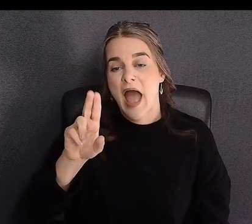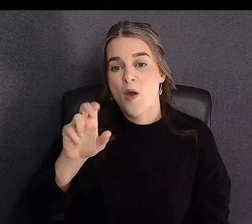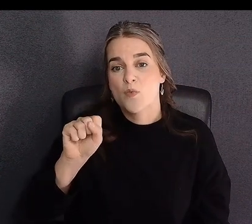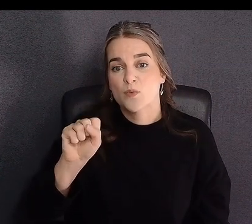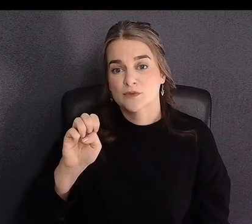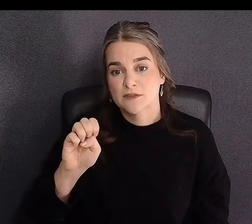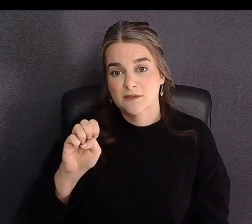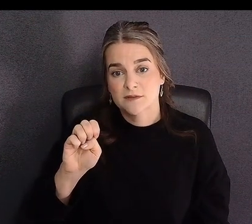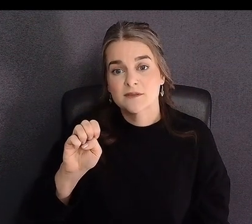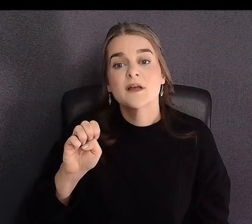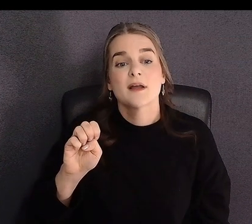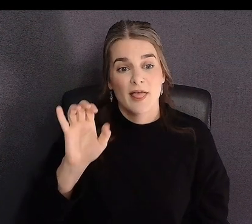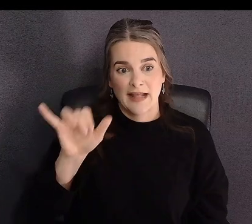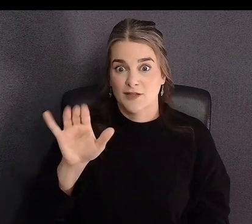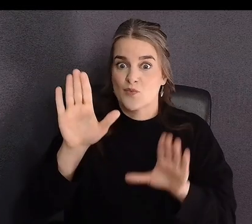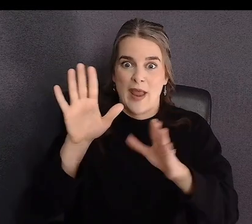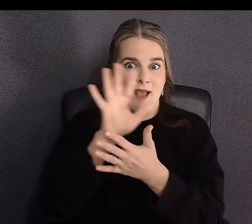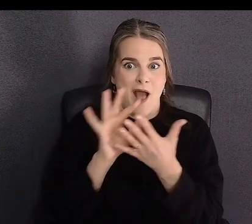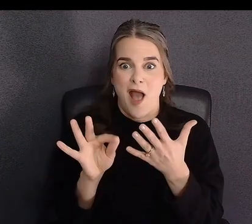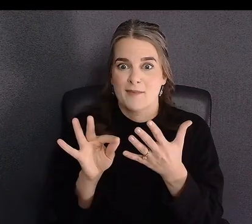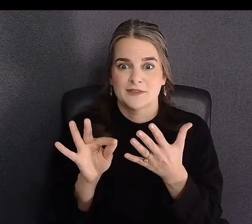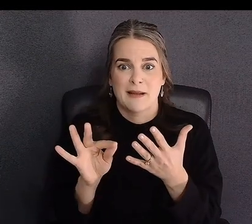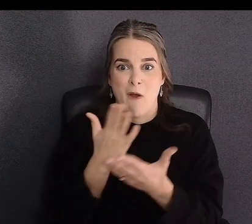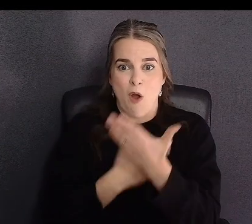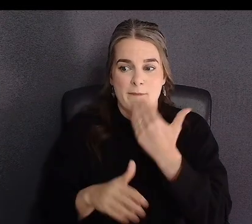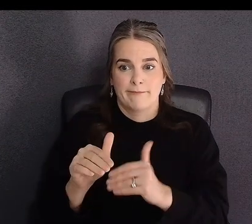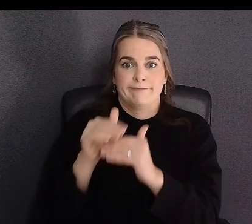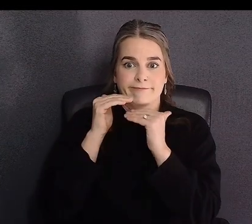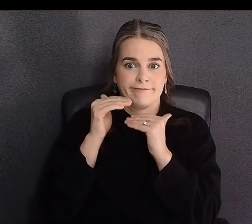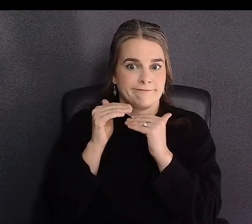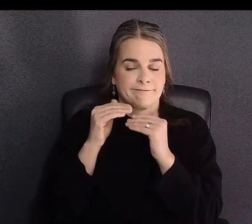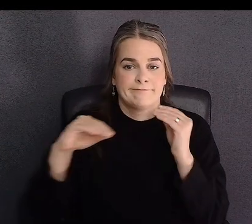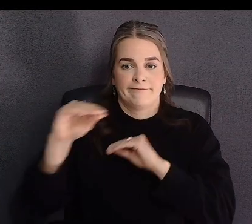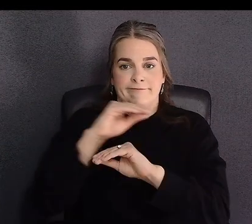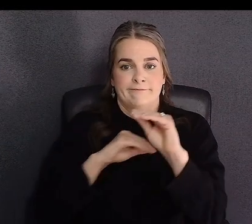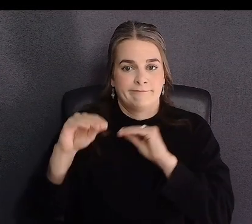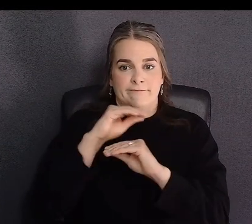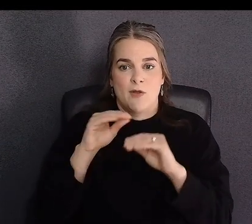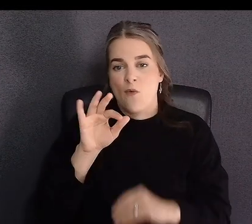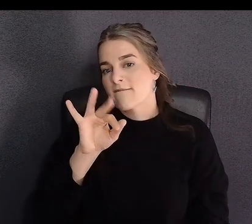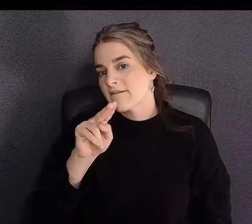don't have a lot of arm movement or fine motor skills,